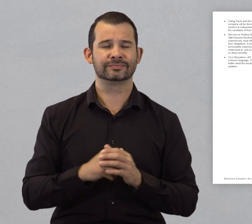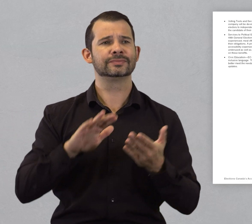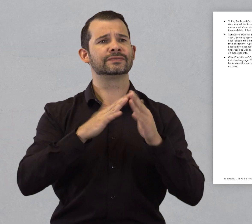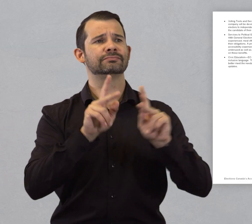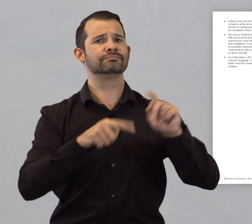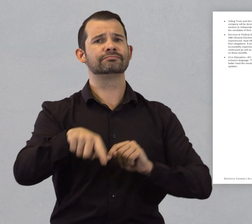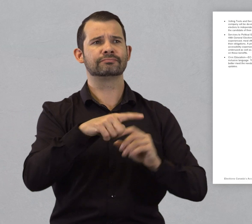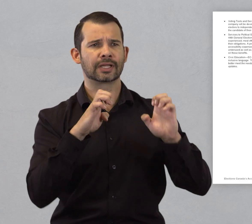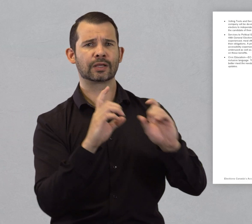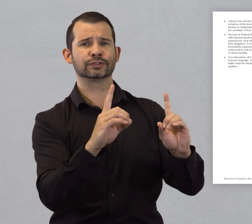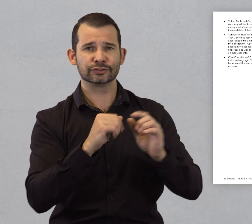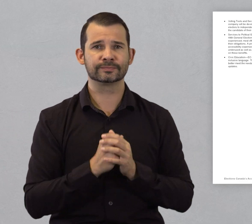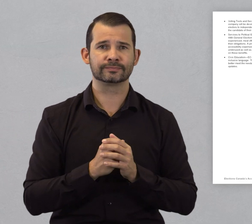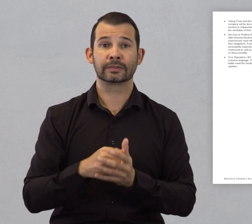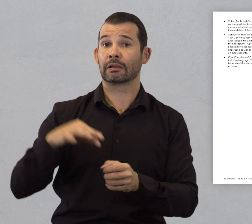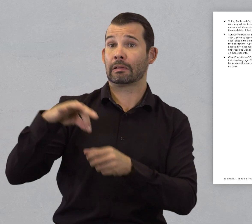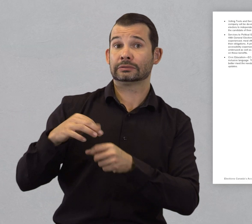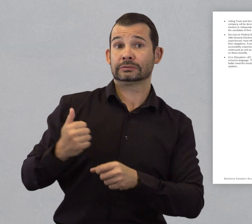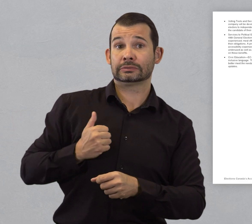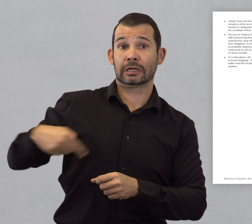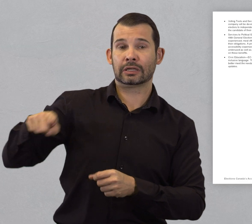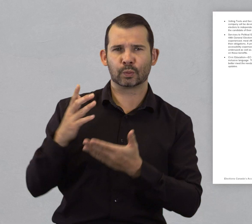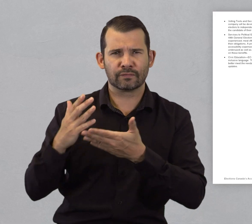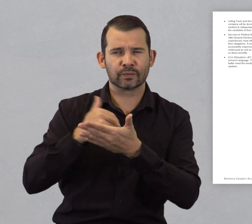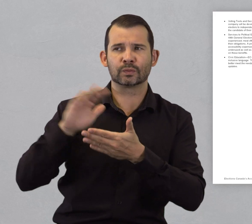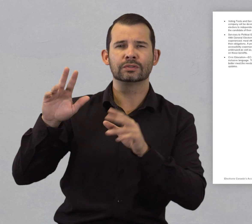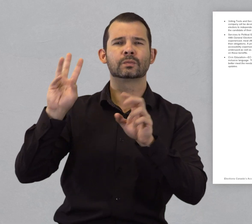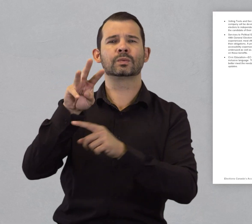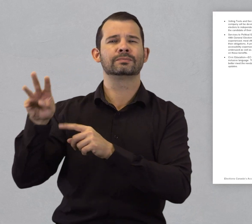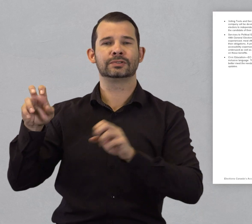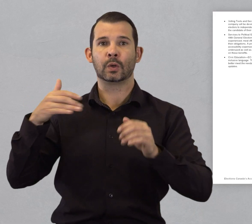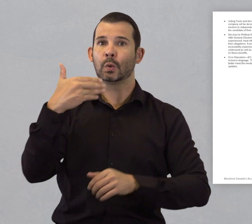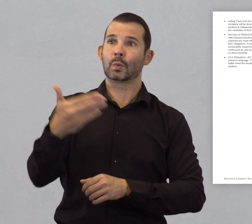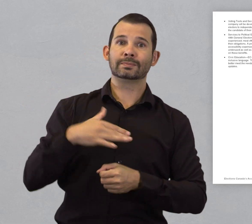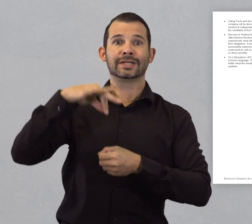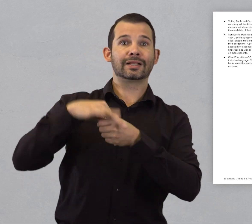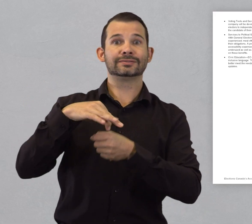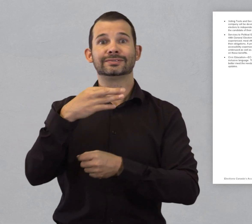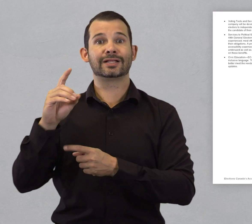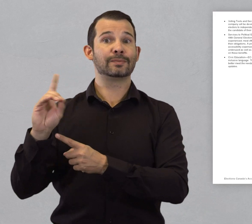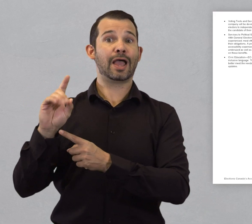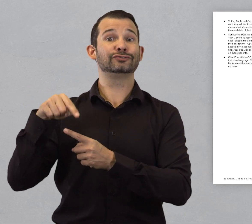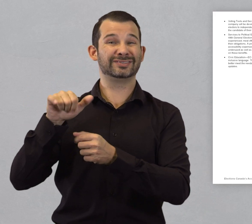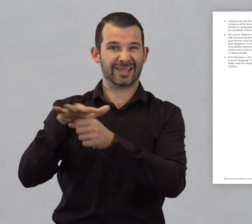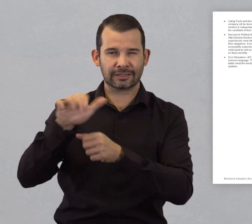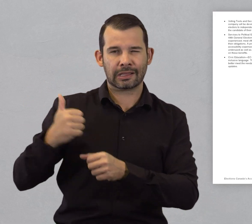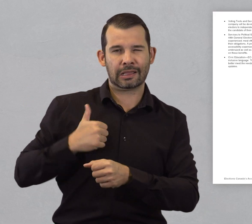• Civic Education—EC reviewed the Welcome to Elections and Democracy! area of the EC